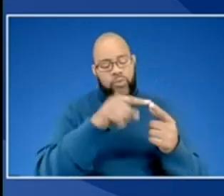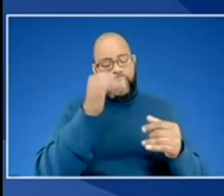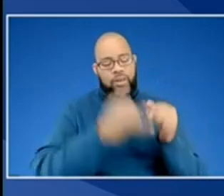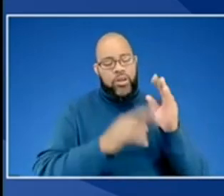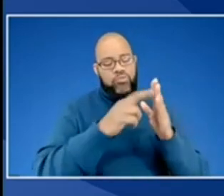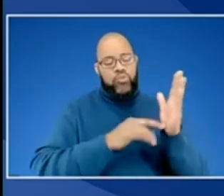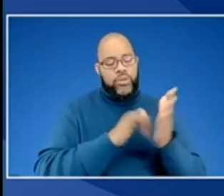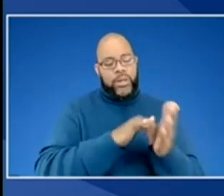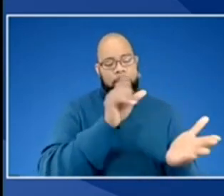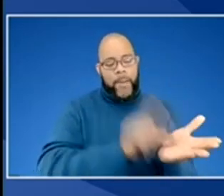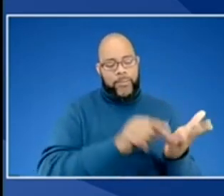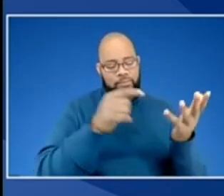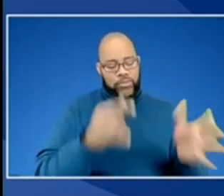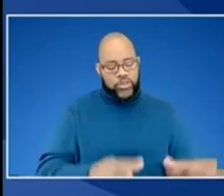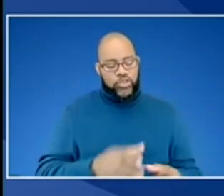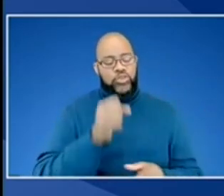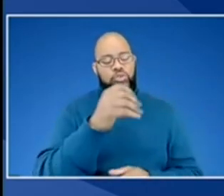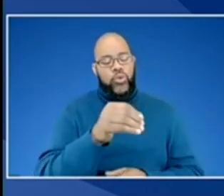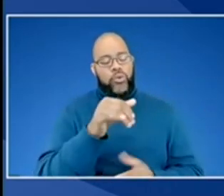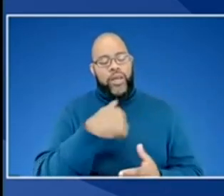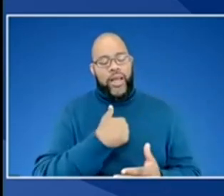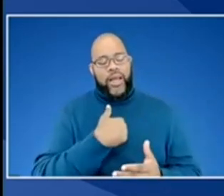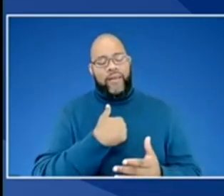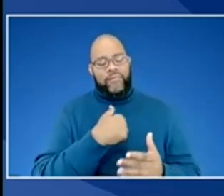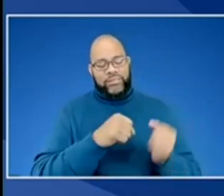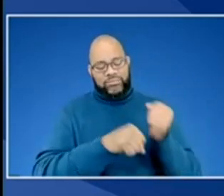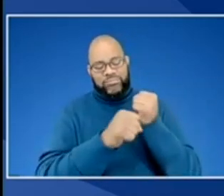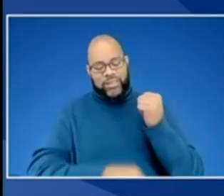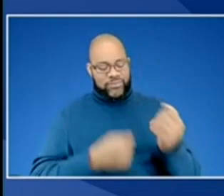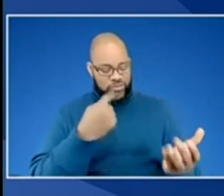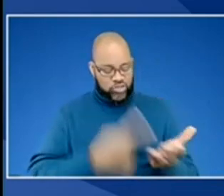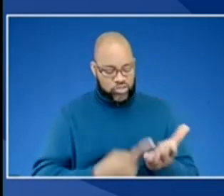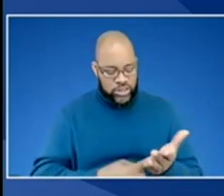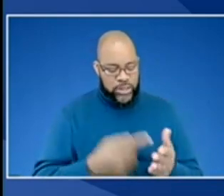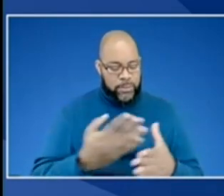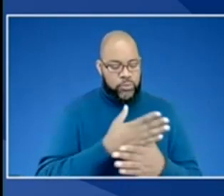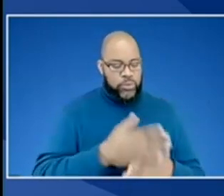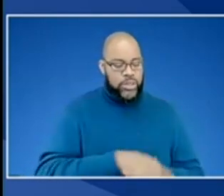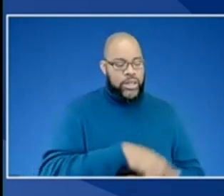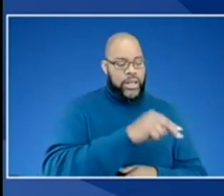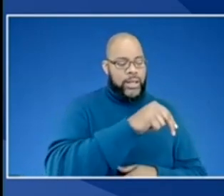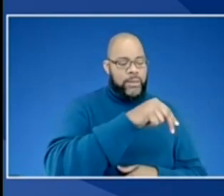published so there's extensive conversation between the NPRM and the NFR